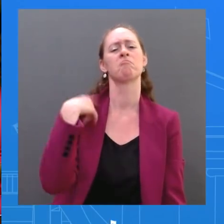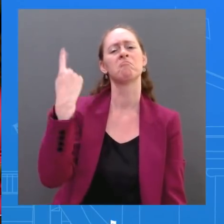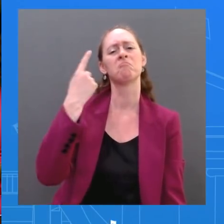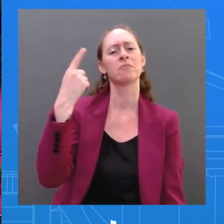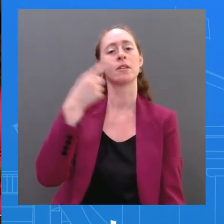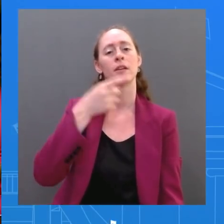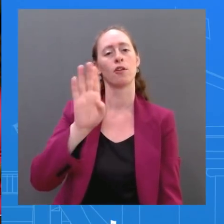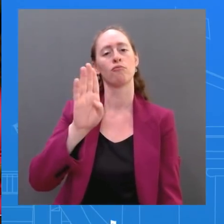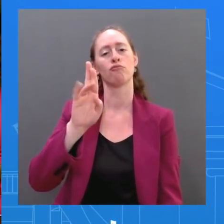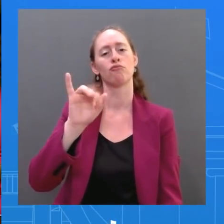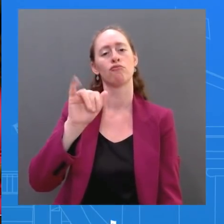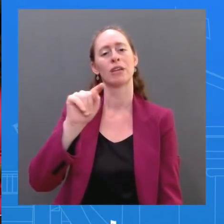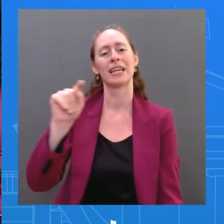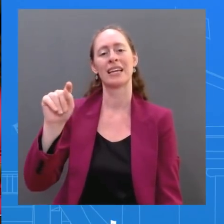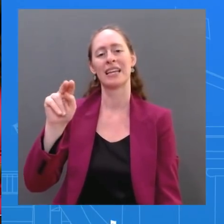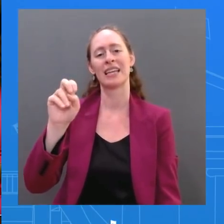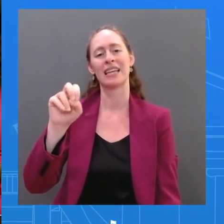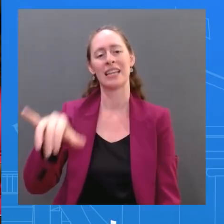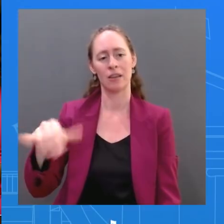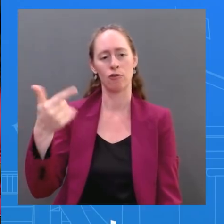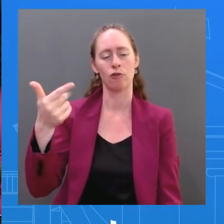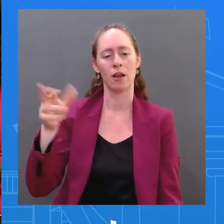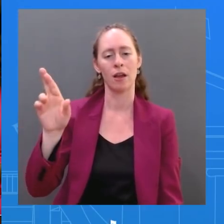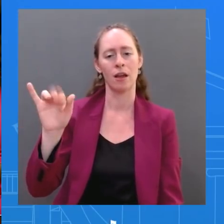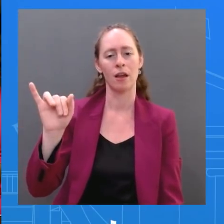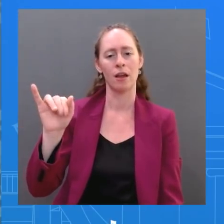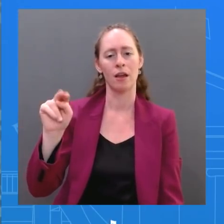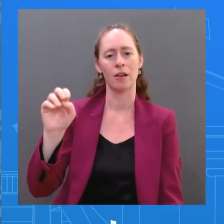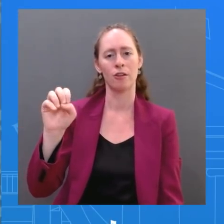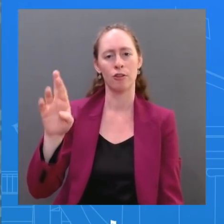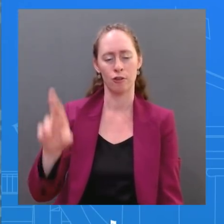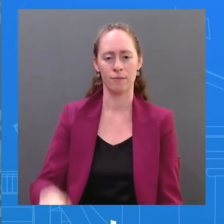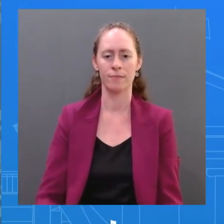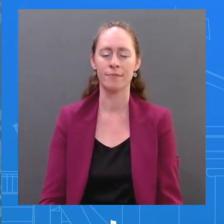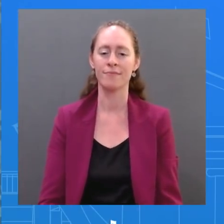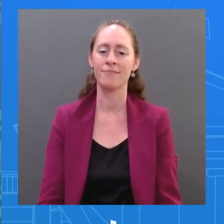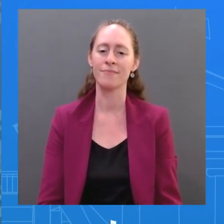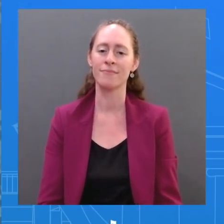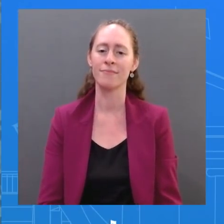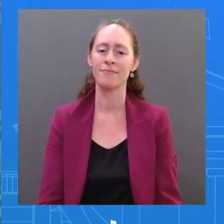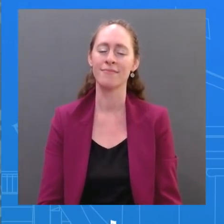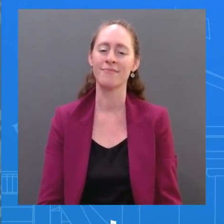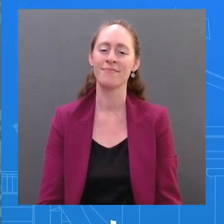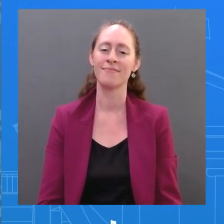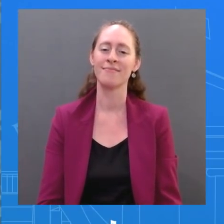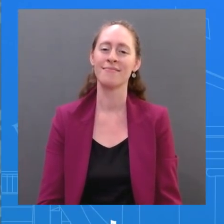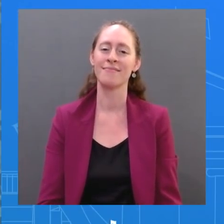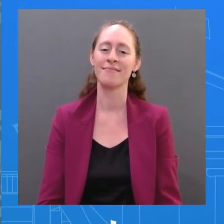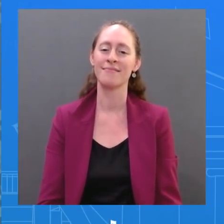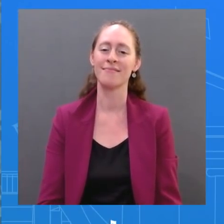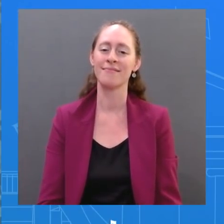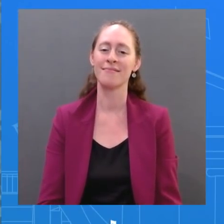as it pertains to her case specifically? Ms. Jean-Pierre: I will say this, Phil: We've been working on this for months.